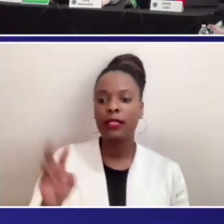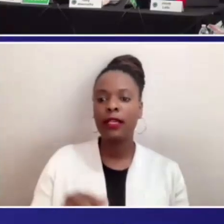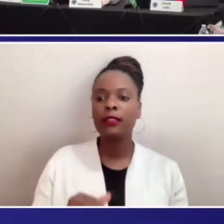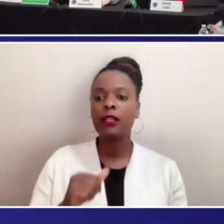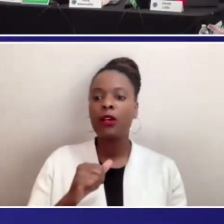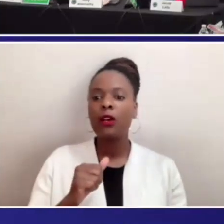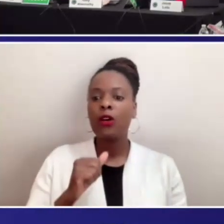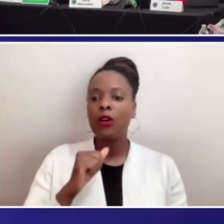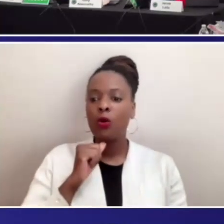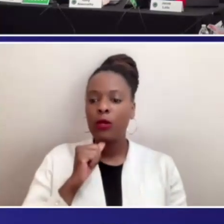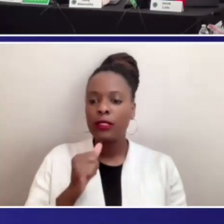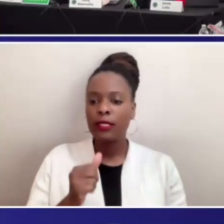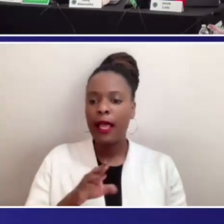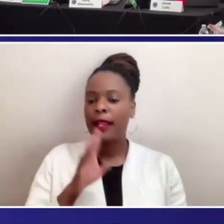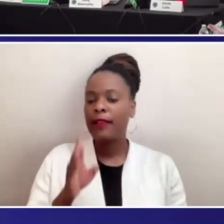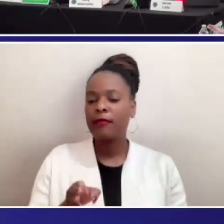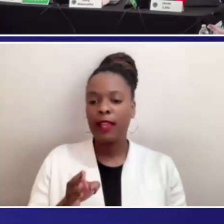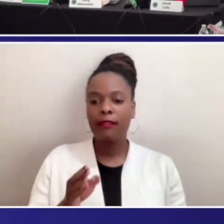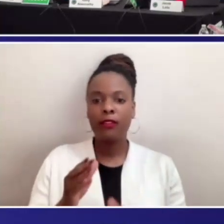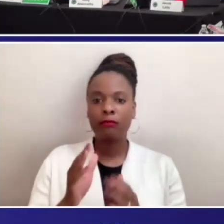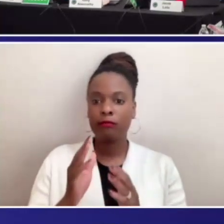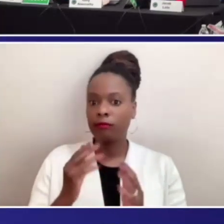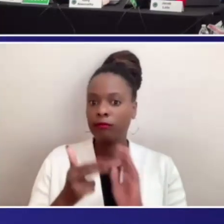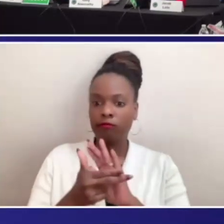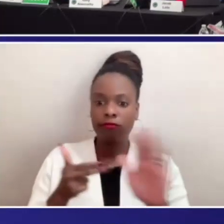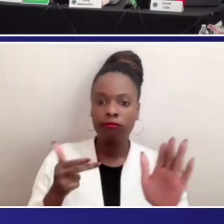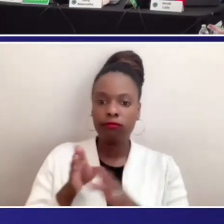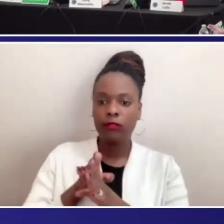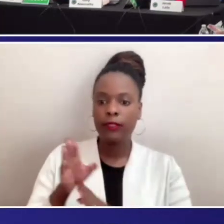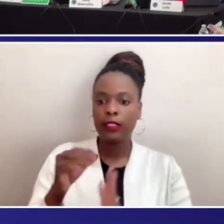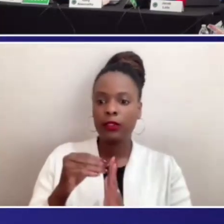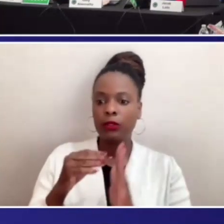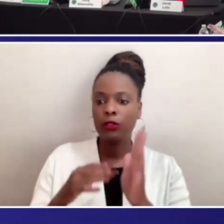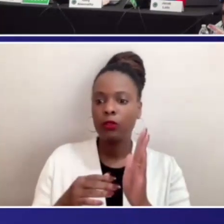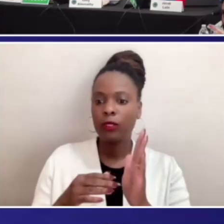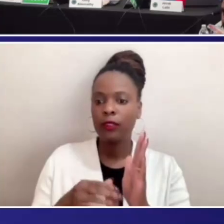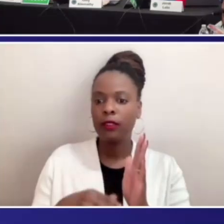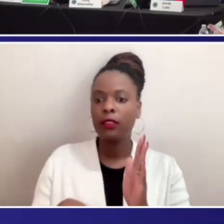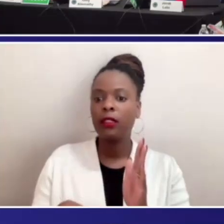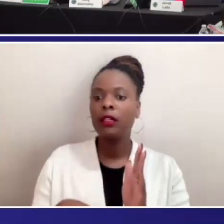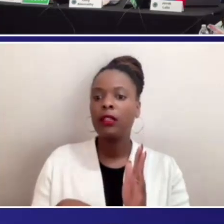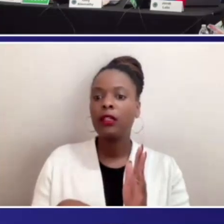$100,000. Who is a professional --